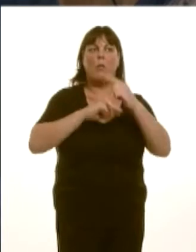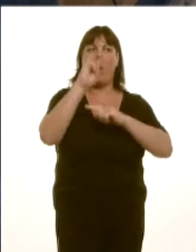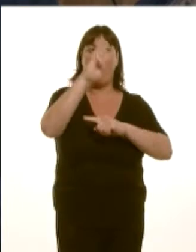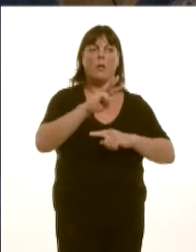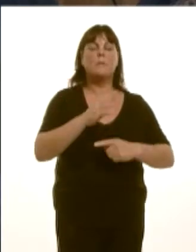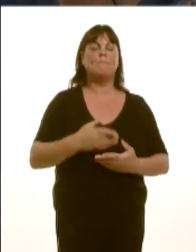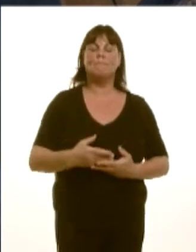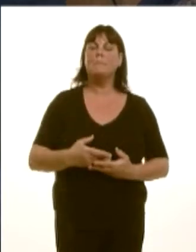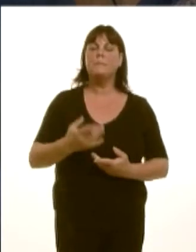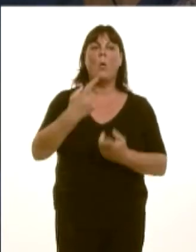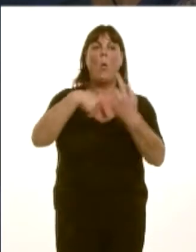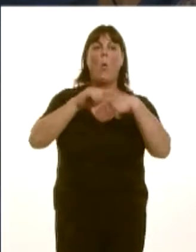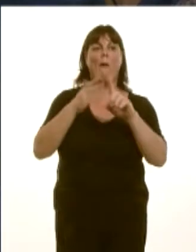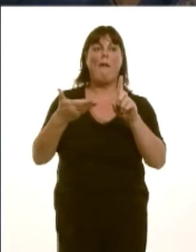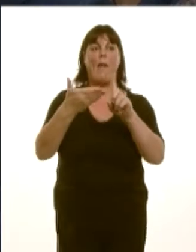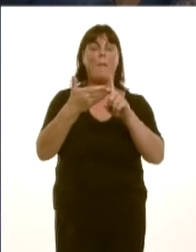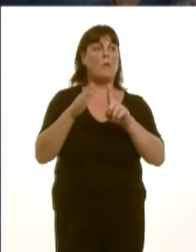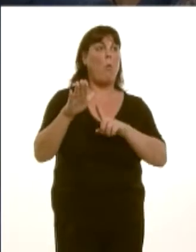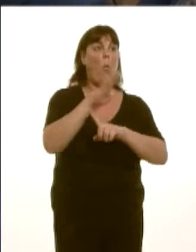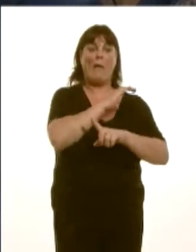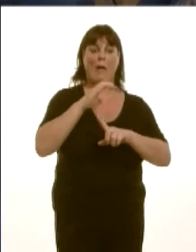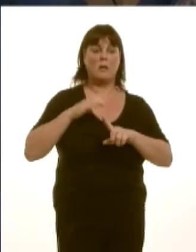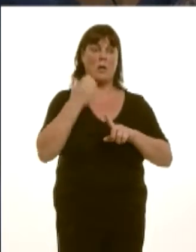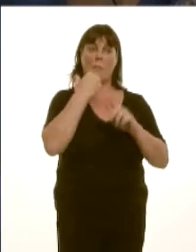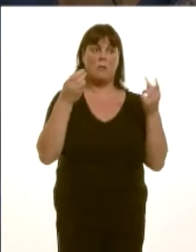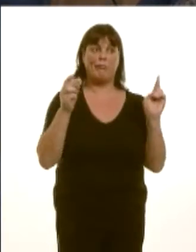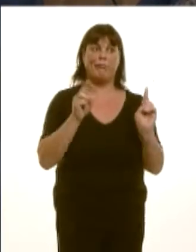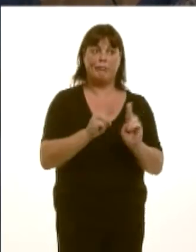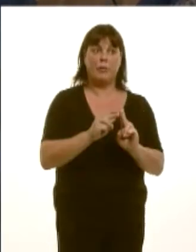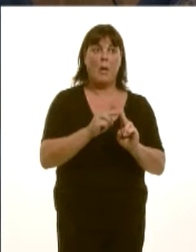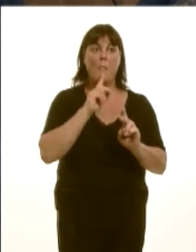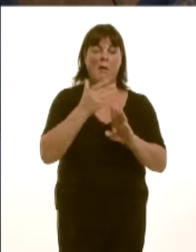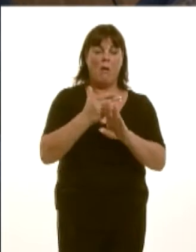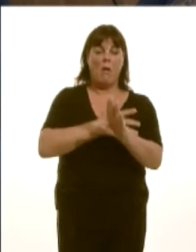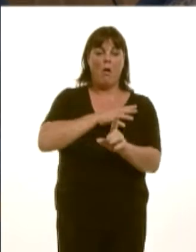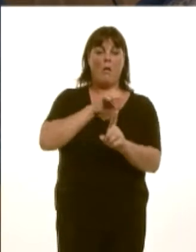With bowel cancer, early diagnosis is essential, which is why we have a proactive screening programme.